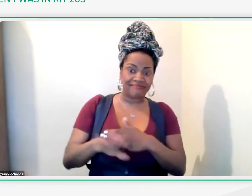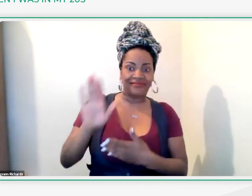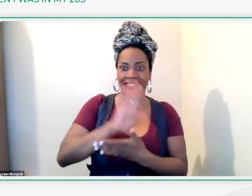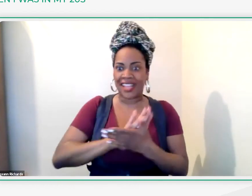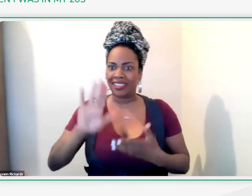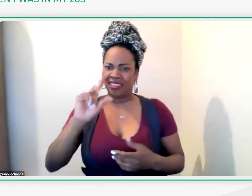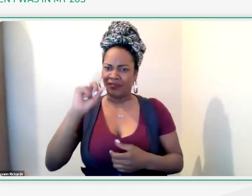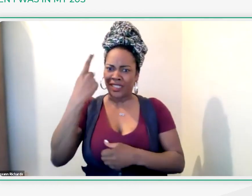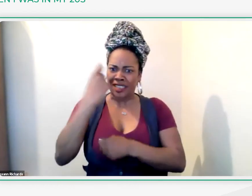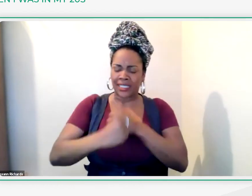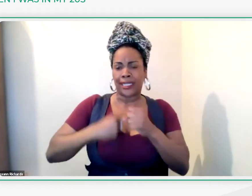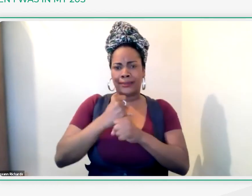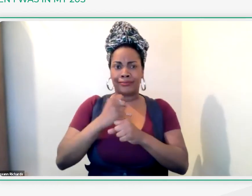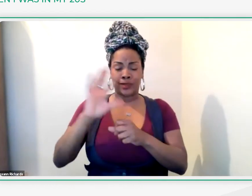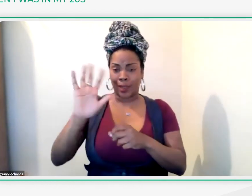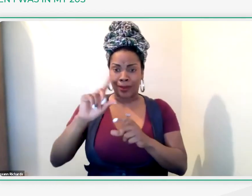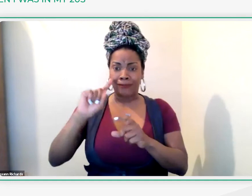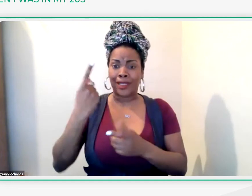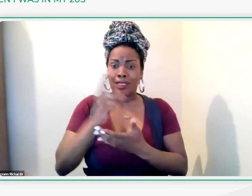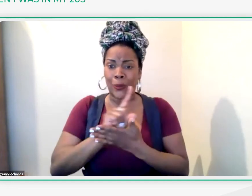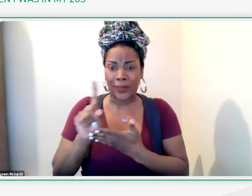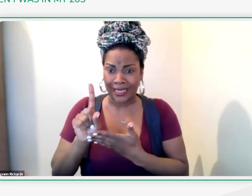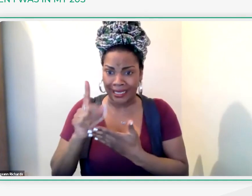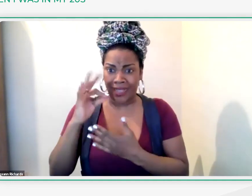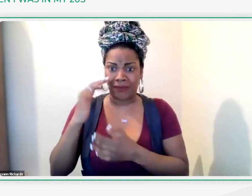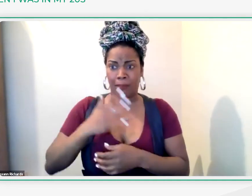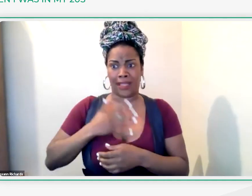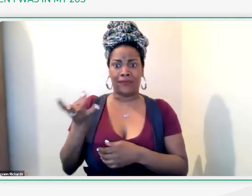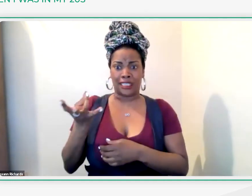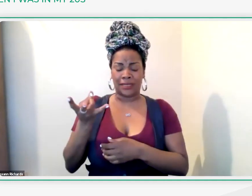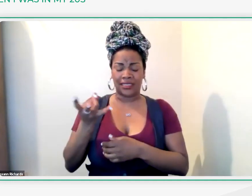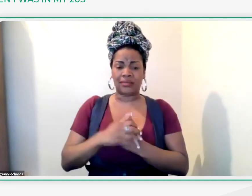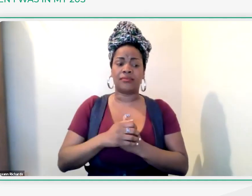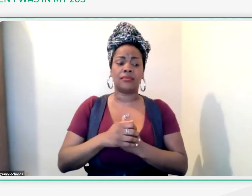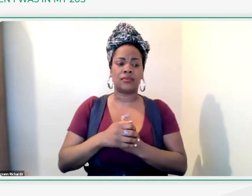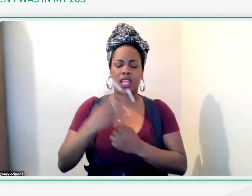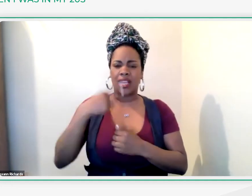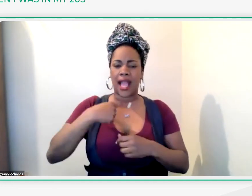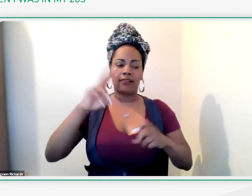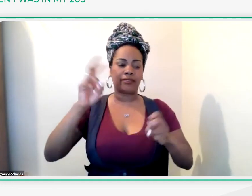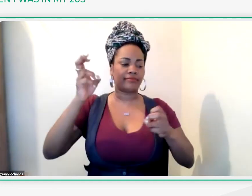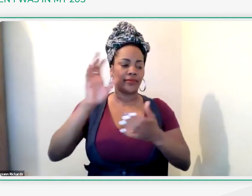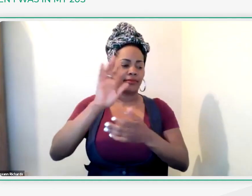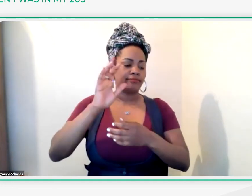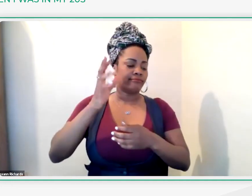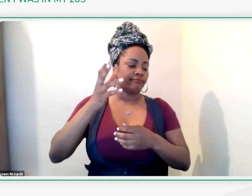When I was younger and in college, it was the first week of my freshman year.